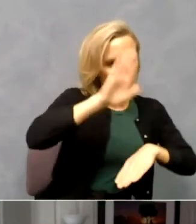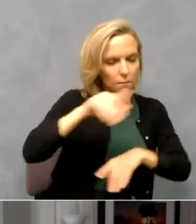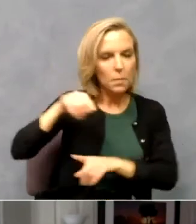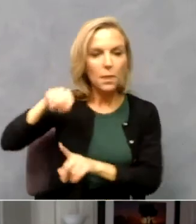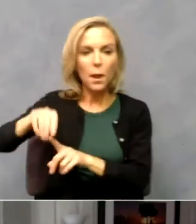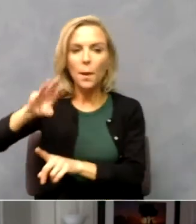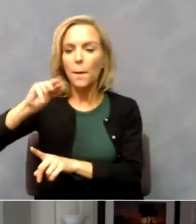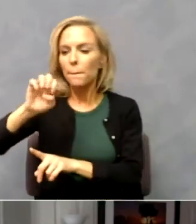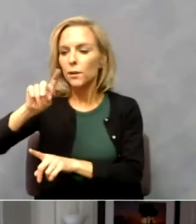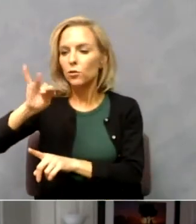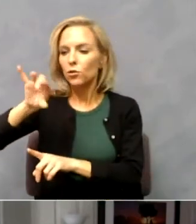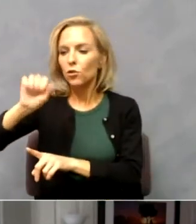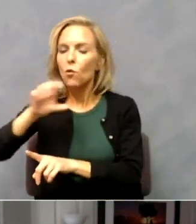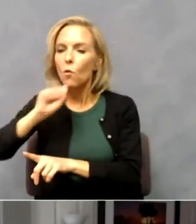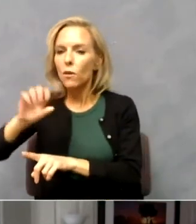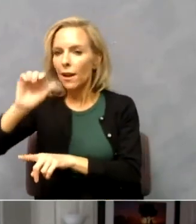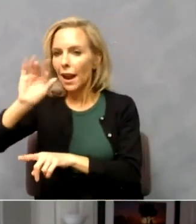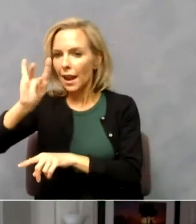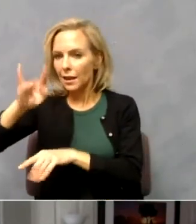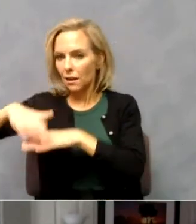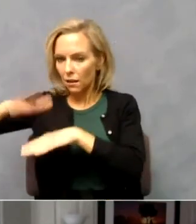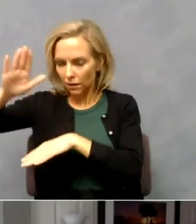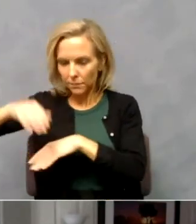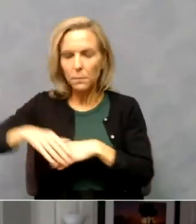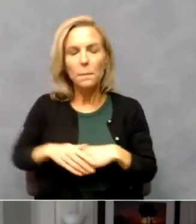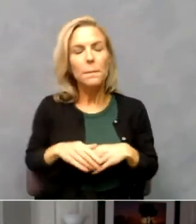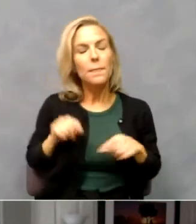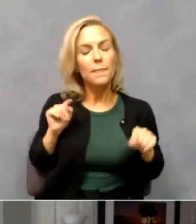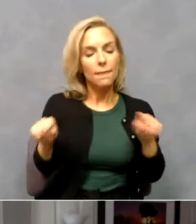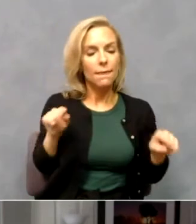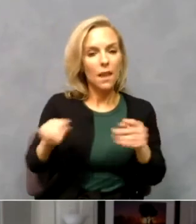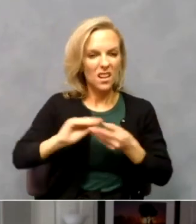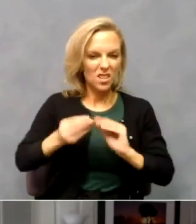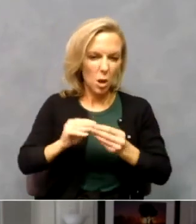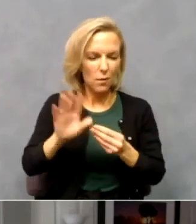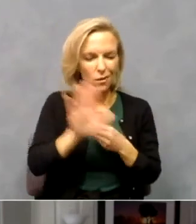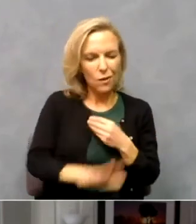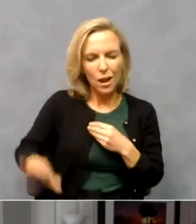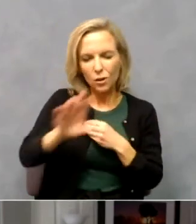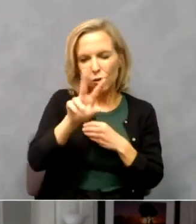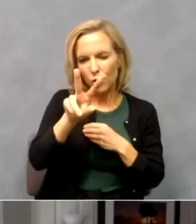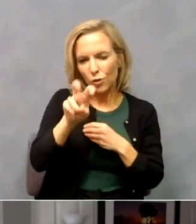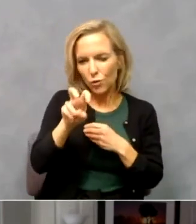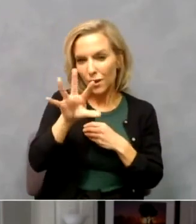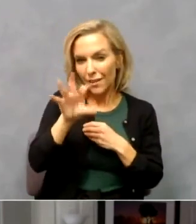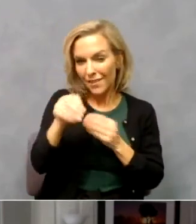over using round numbers. We have about 250 million Americans who are 18 and